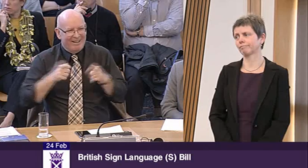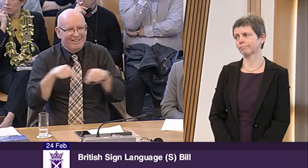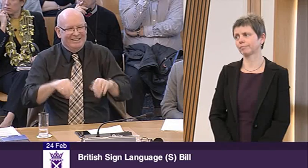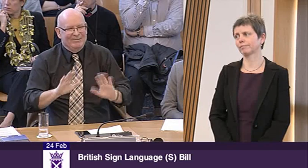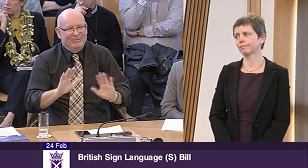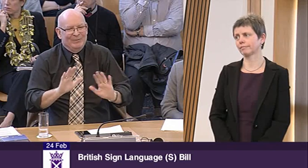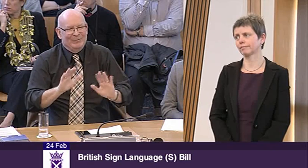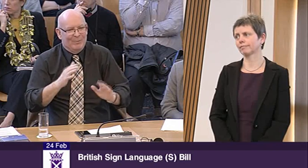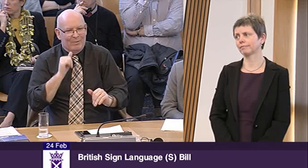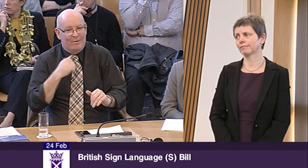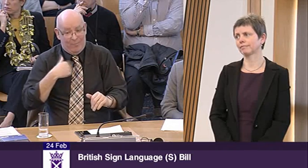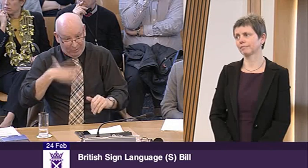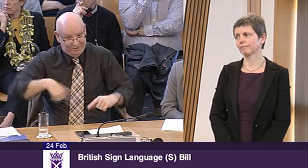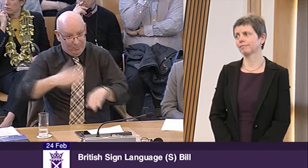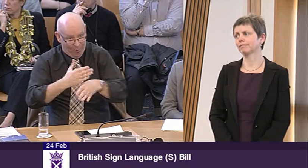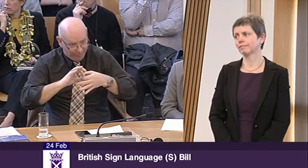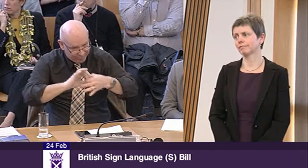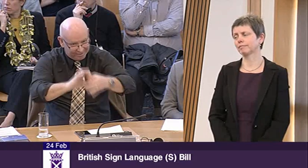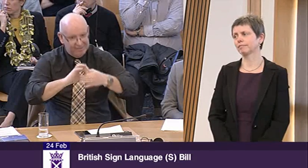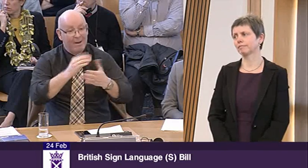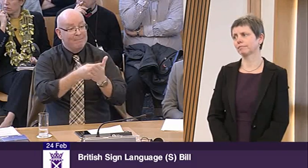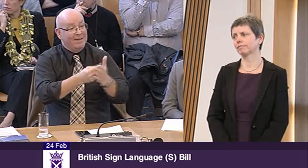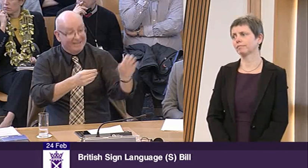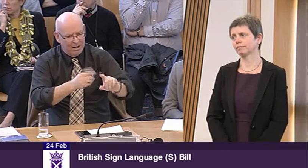money being given directly without having a big effect.